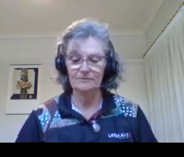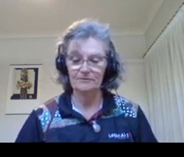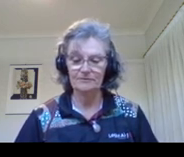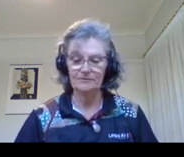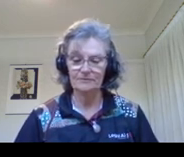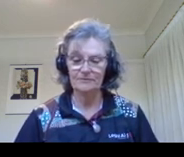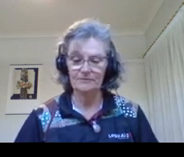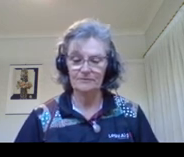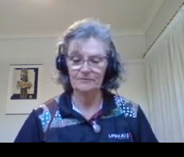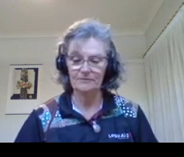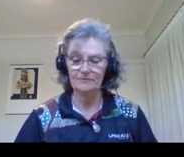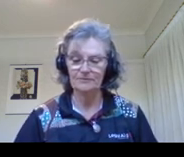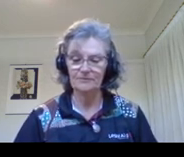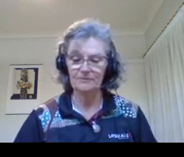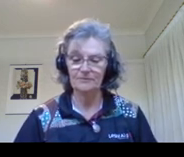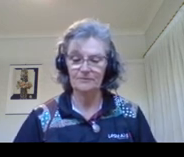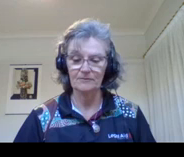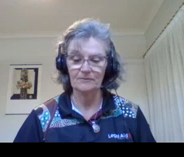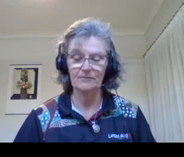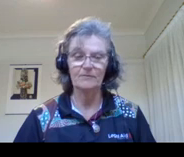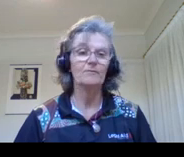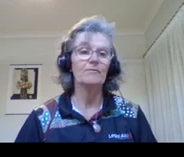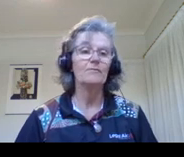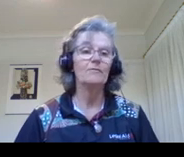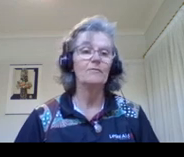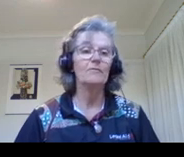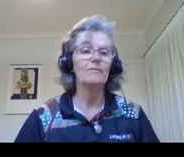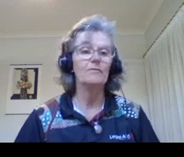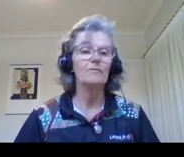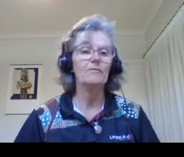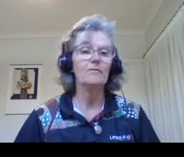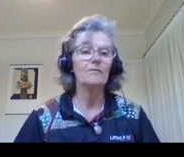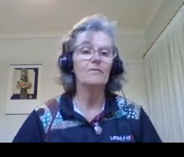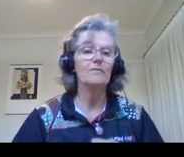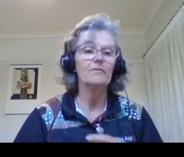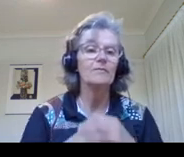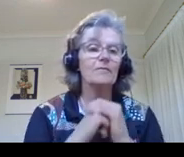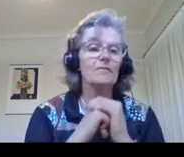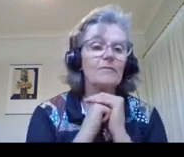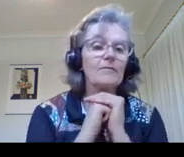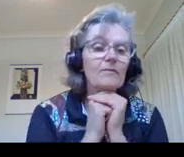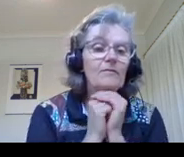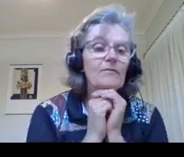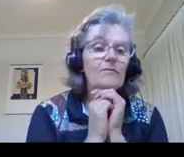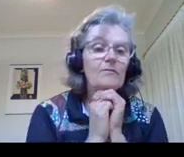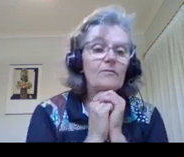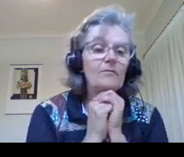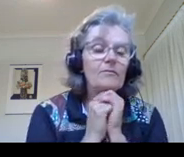anything to do with banking please contact your banking institution there is also an external